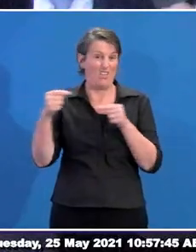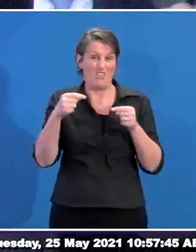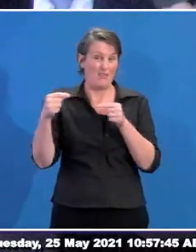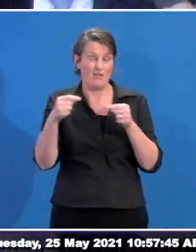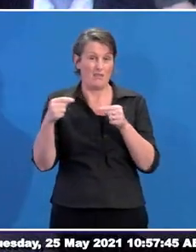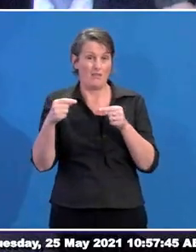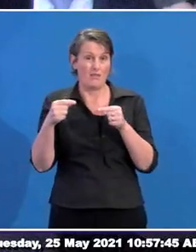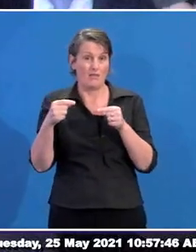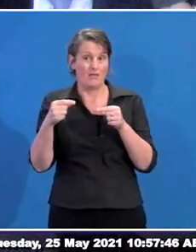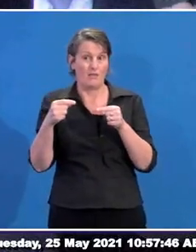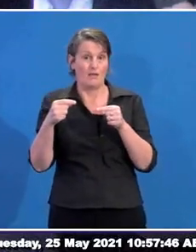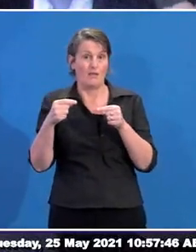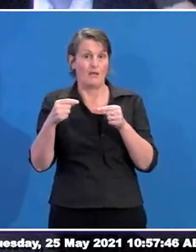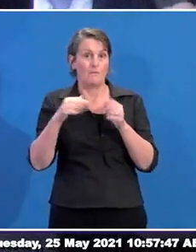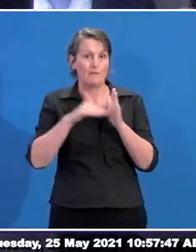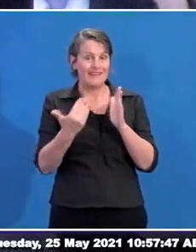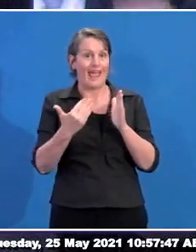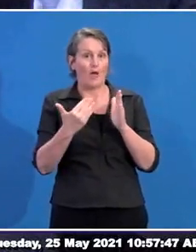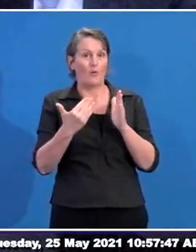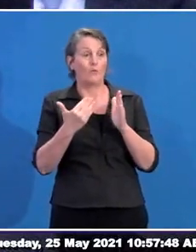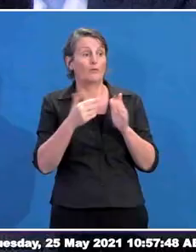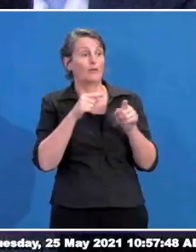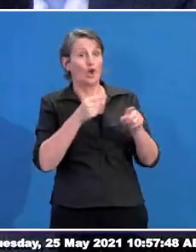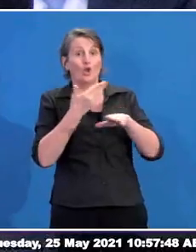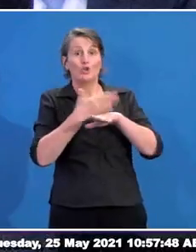oh my God, we have a real problem here and we need to work together.